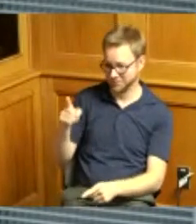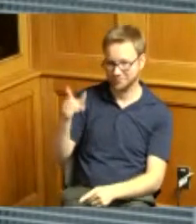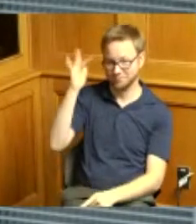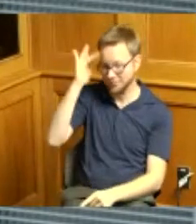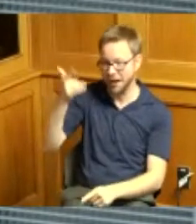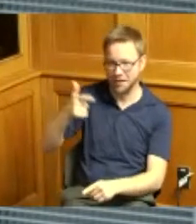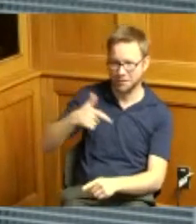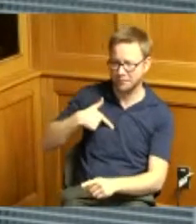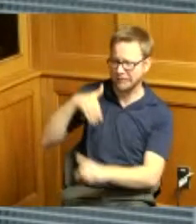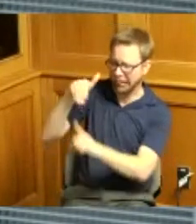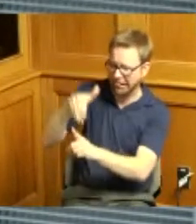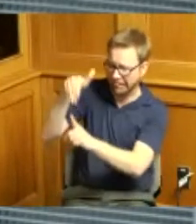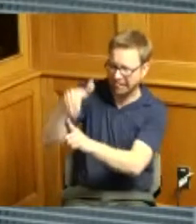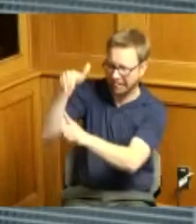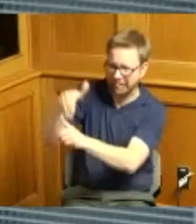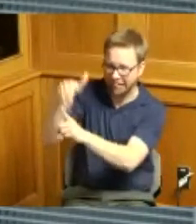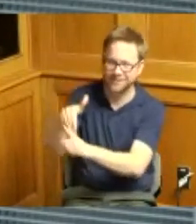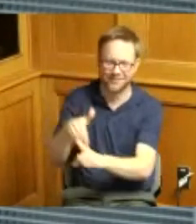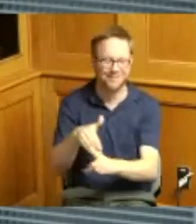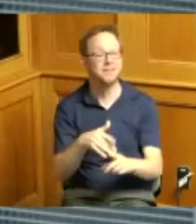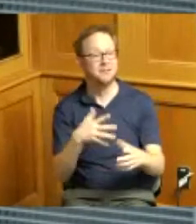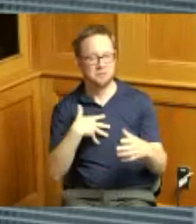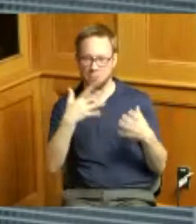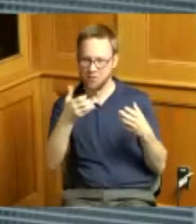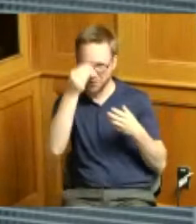I just wanted you to know that it is there it's parked